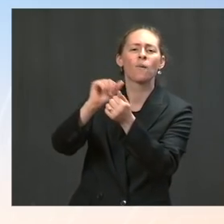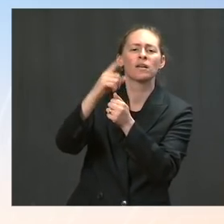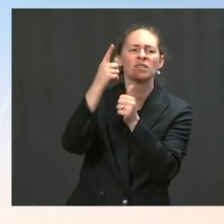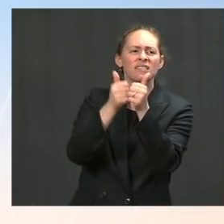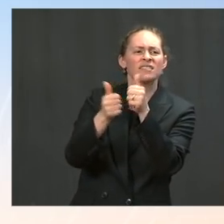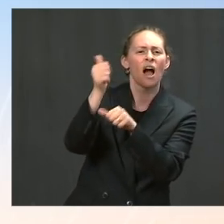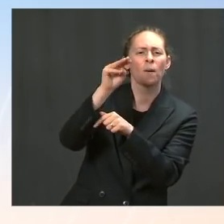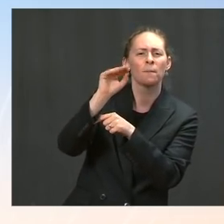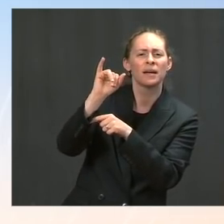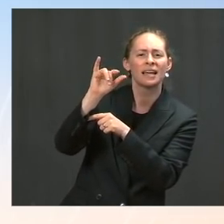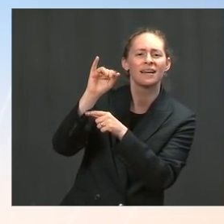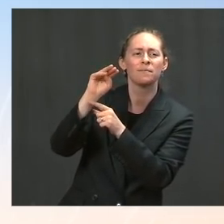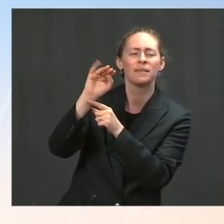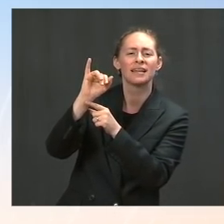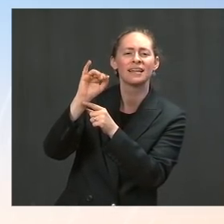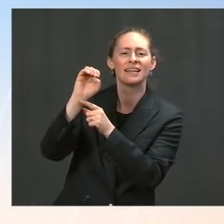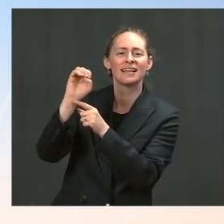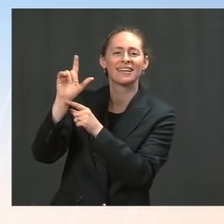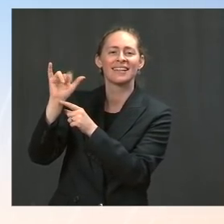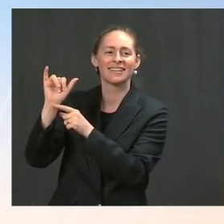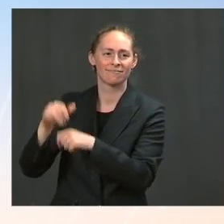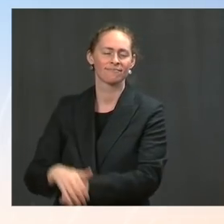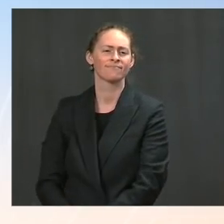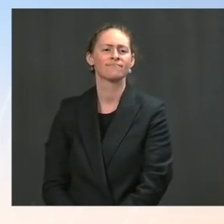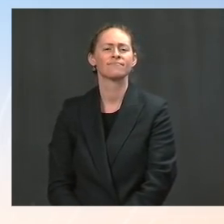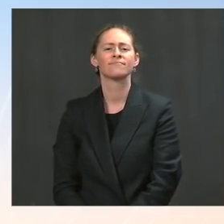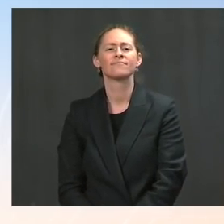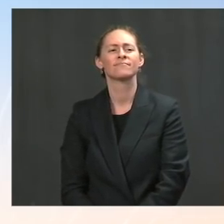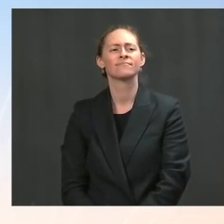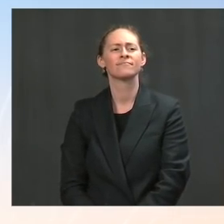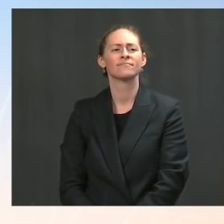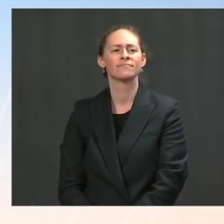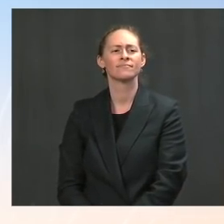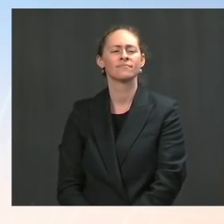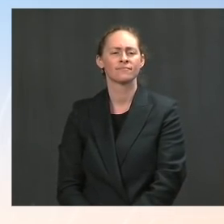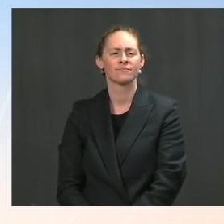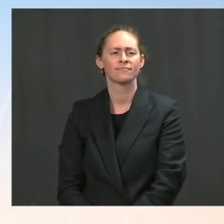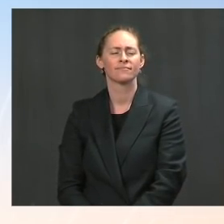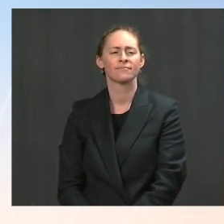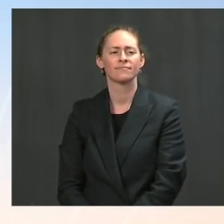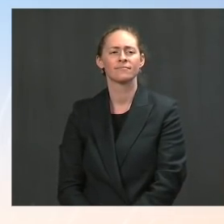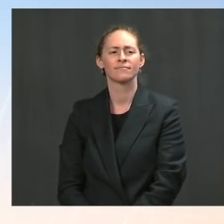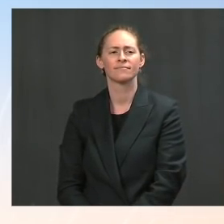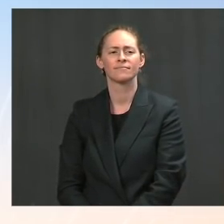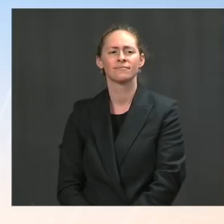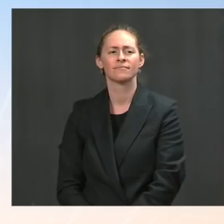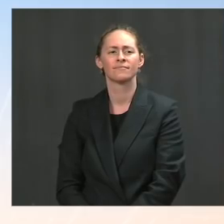about his fears about a strike on Iran or about the possibility of an attempted coup? Ms. Psaki: I'm not going to speak